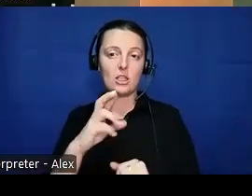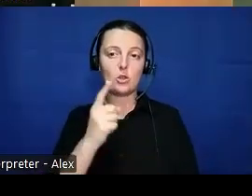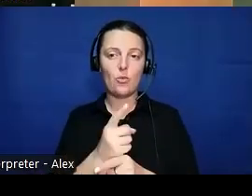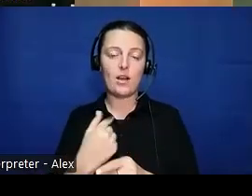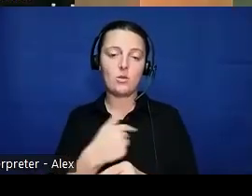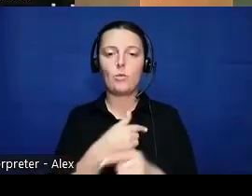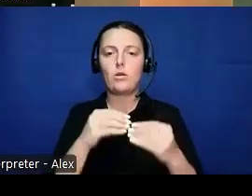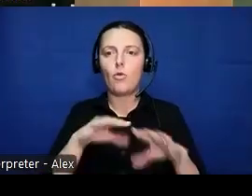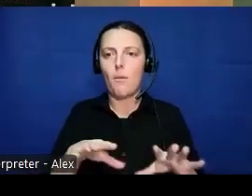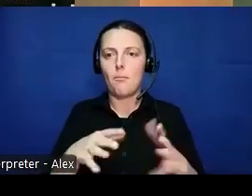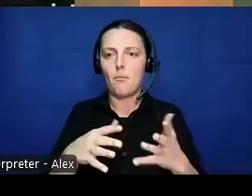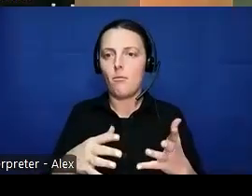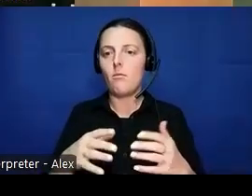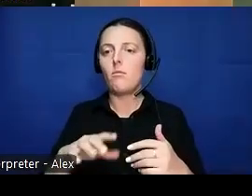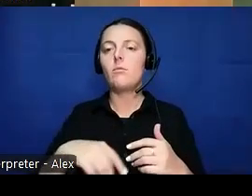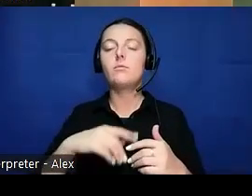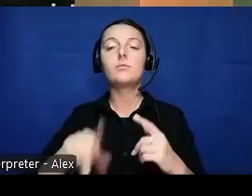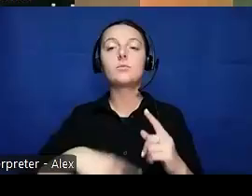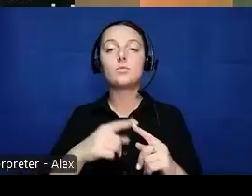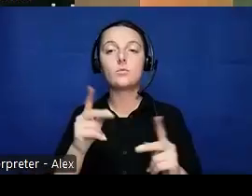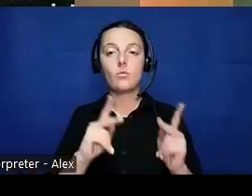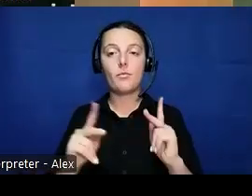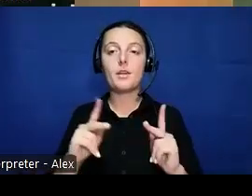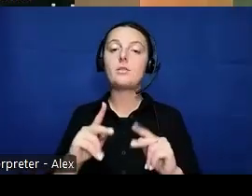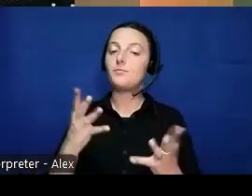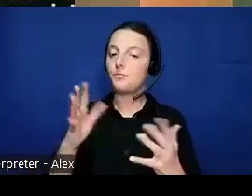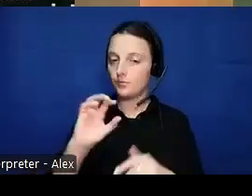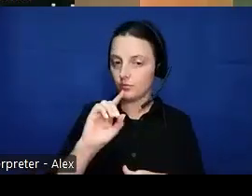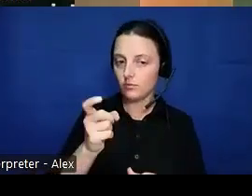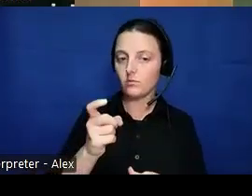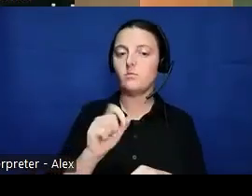diagnosed, worked up, and everything's they've gotten the right scans and all of that. Those are